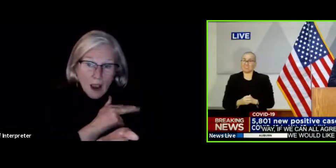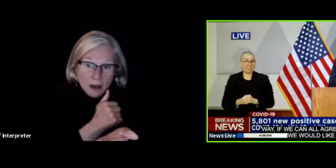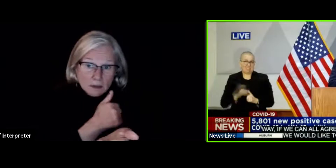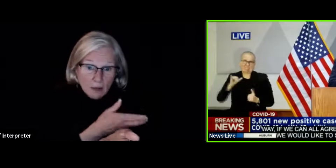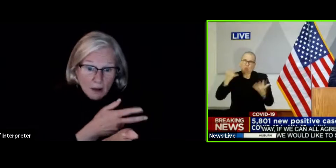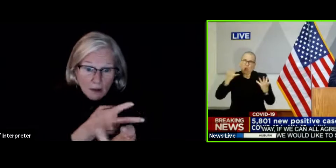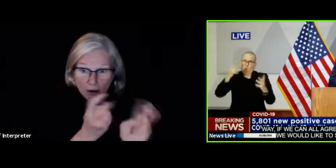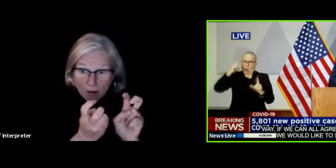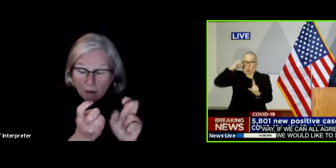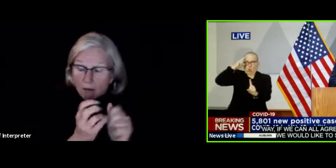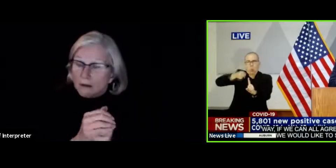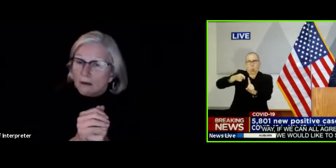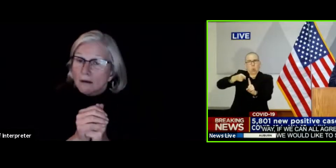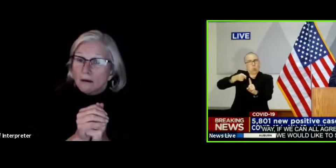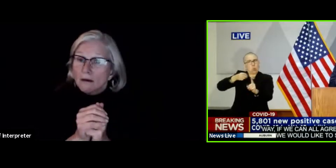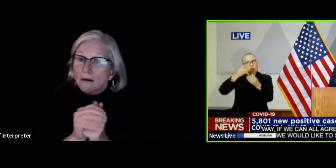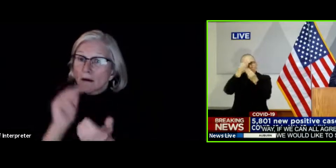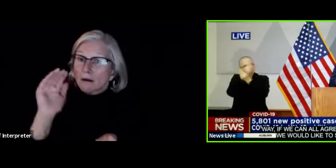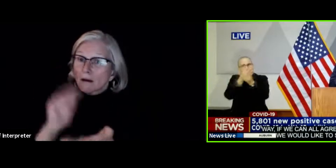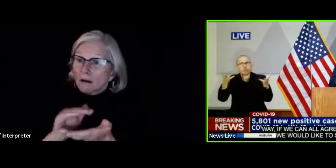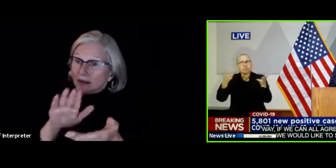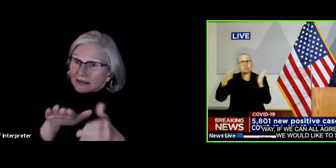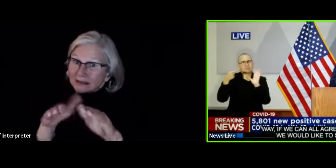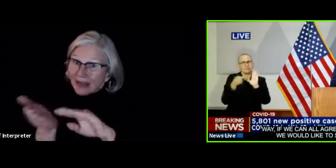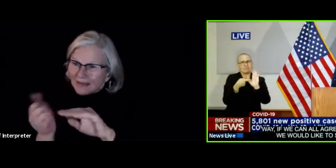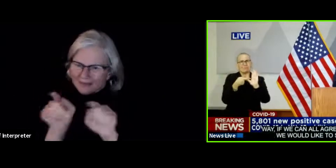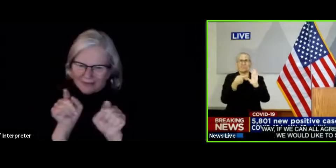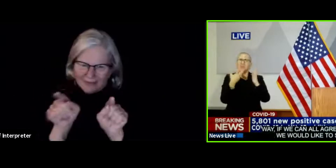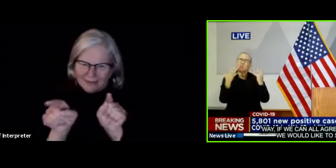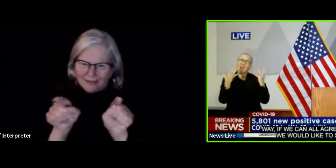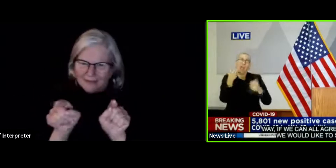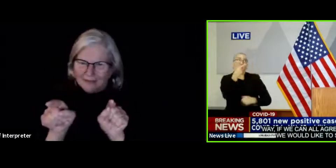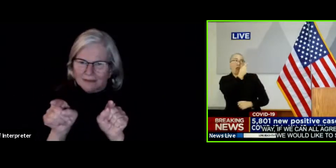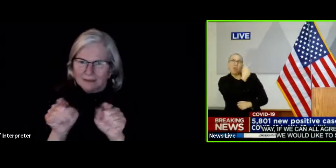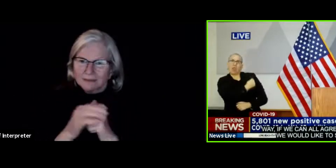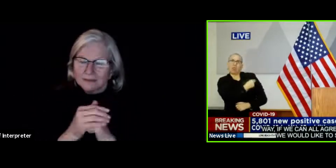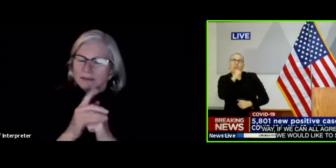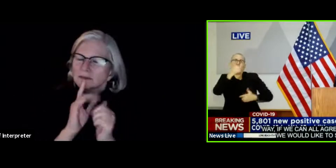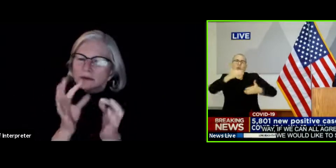WE DID NOT OVERWHELM ALSO HOSPITALS. TWO IS WE HAD THE PERSONAL PROTECTIVE EQUIPMENT TO TREATS PEOPLE.